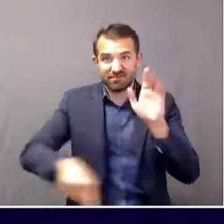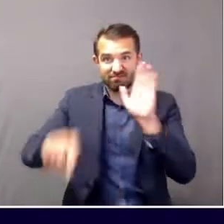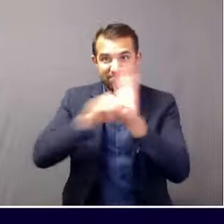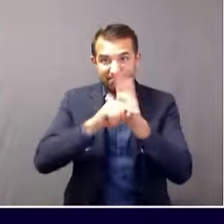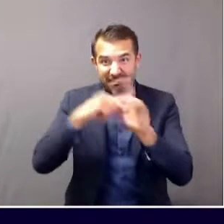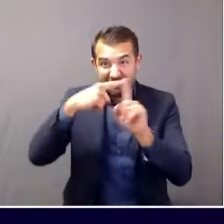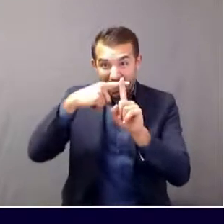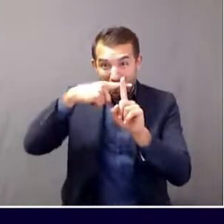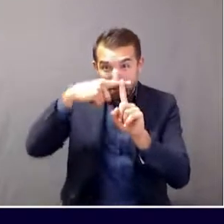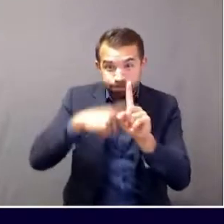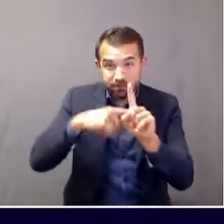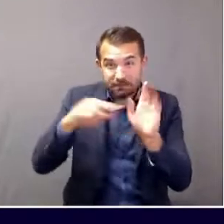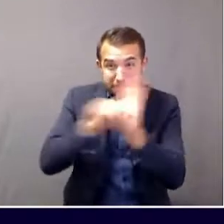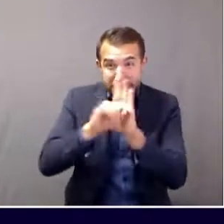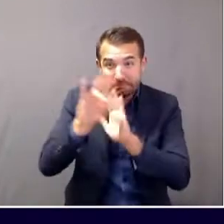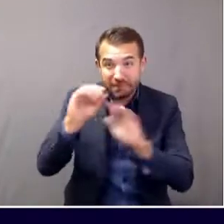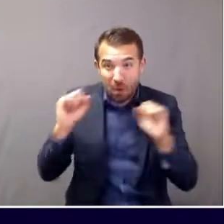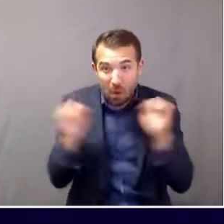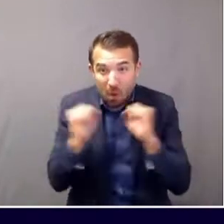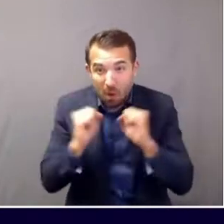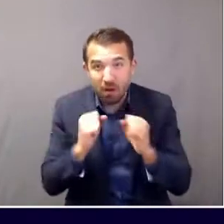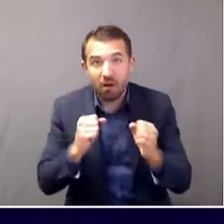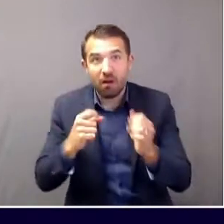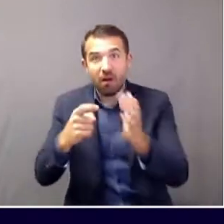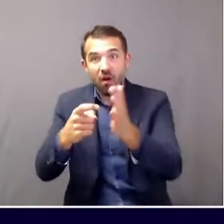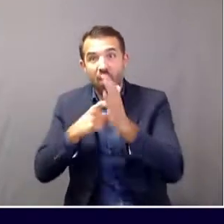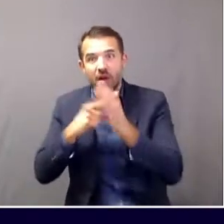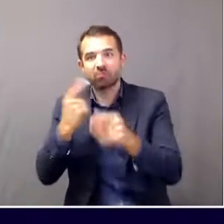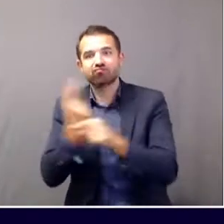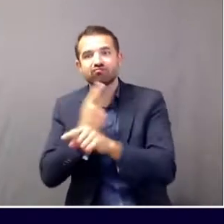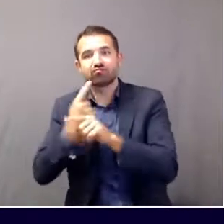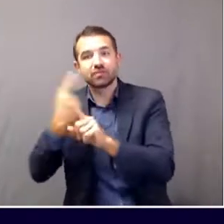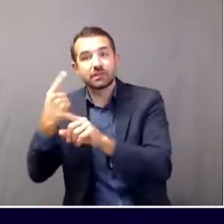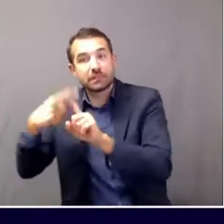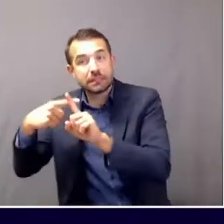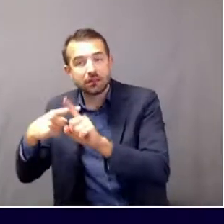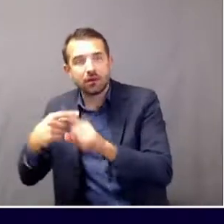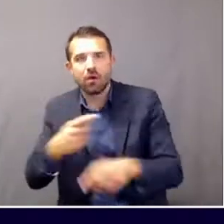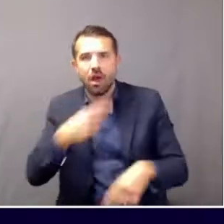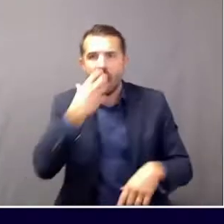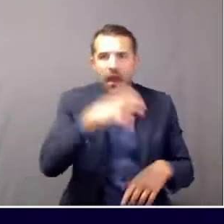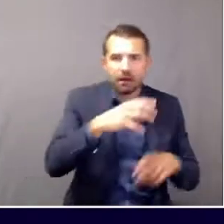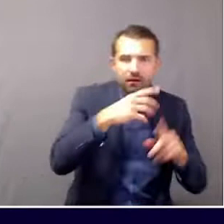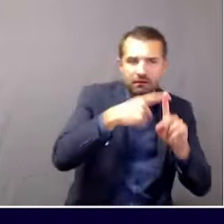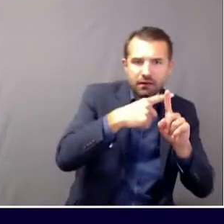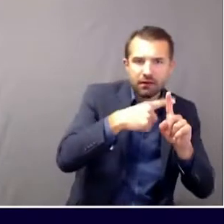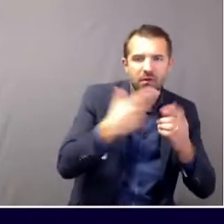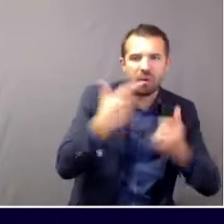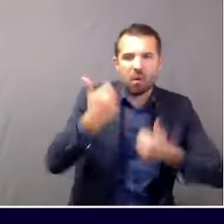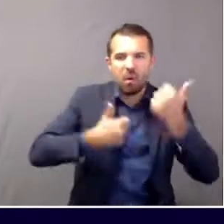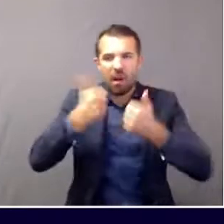require normal freezers